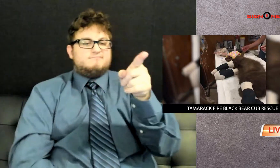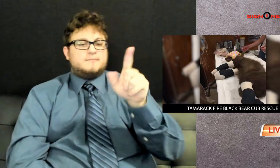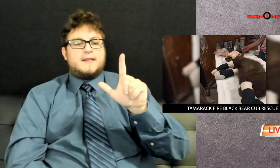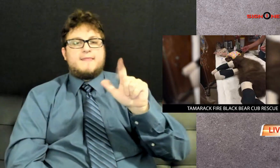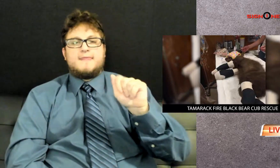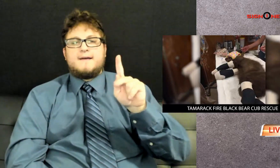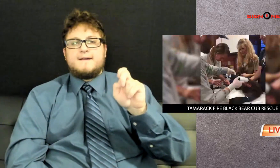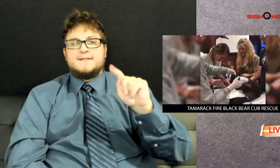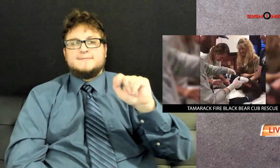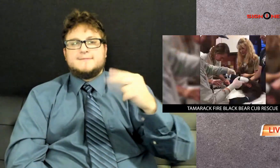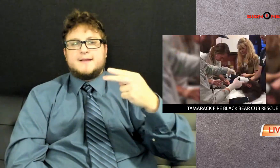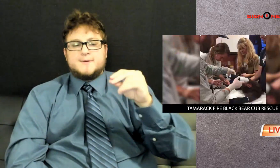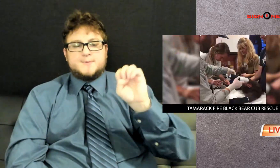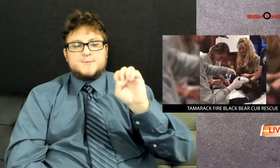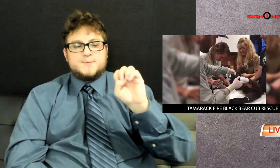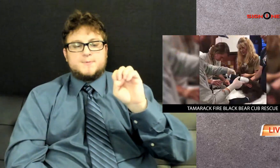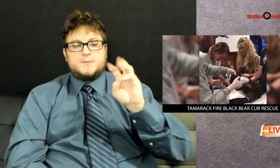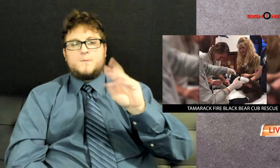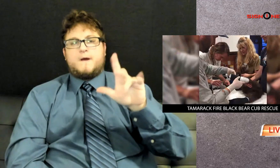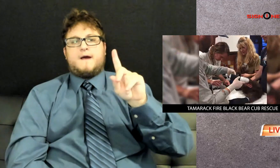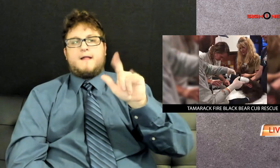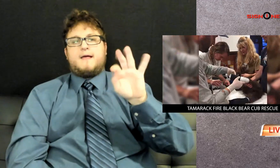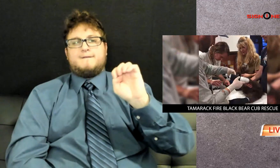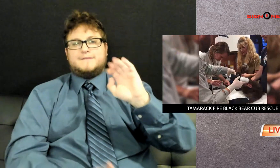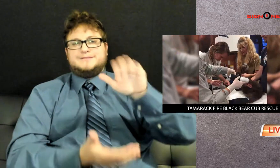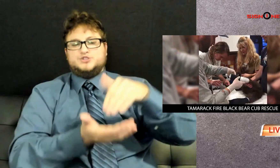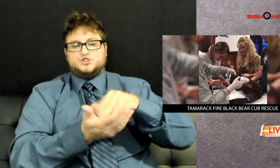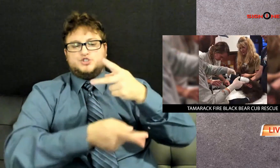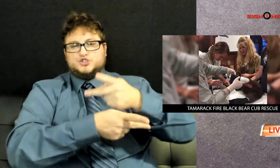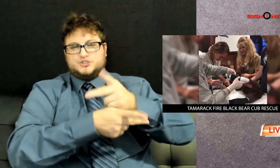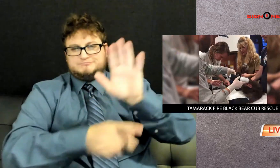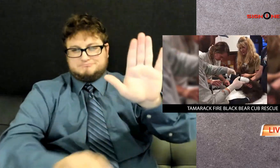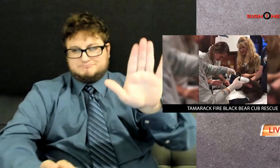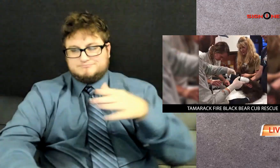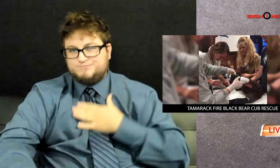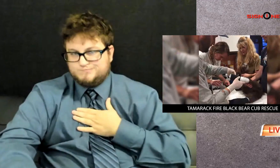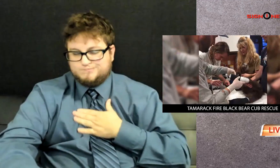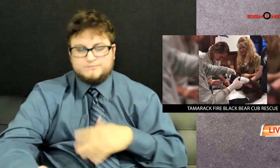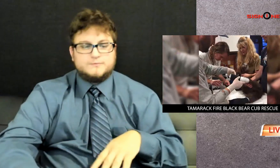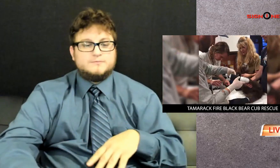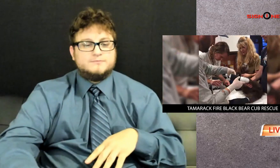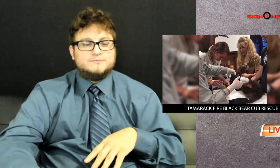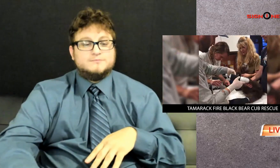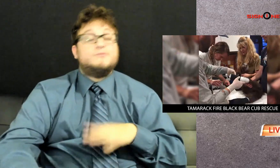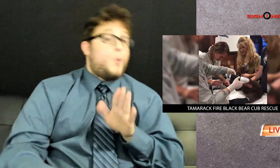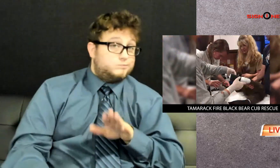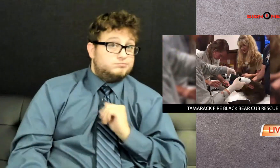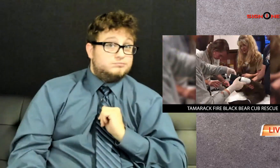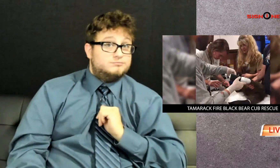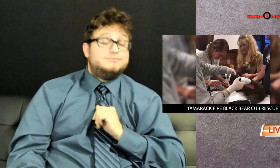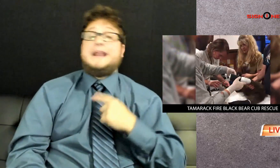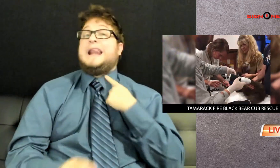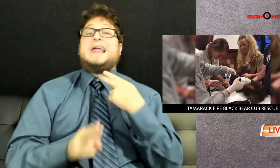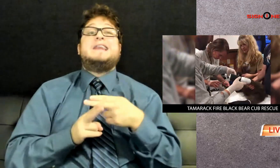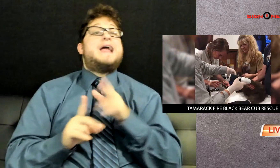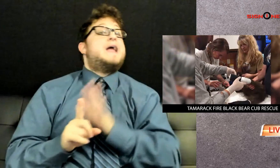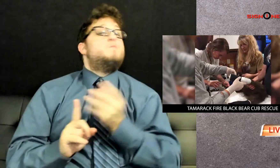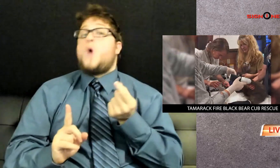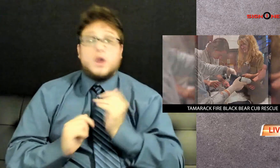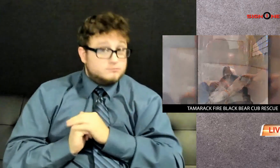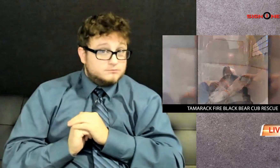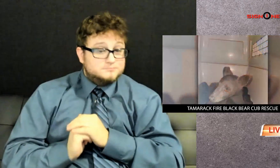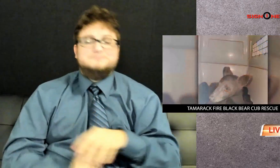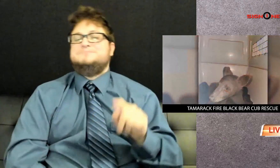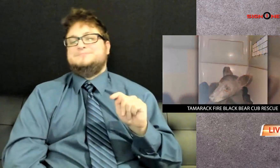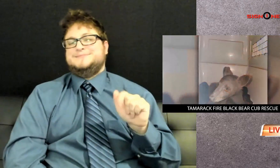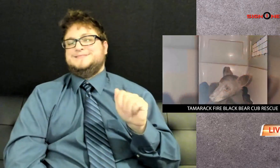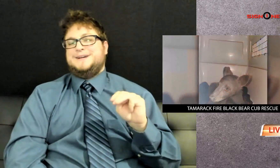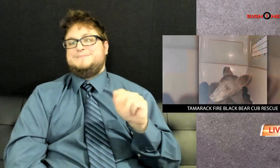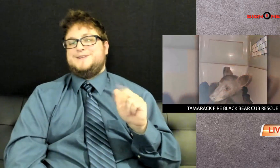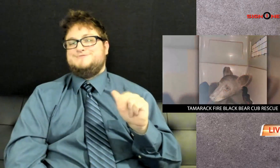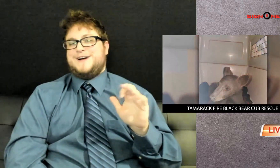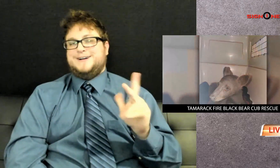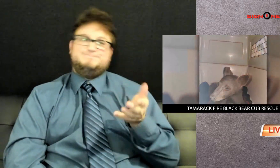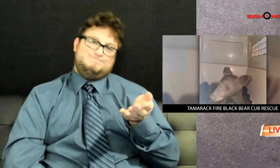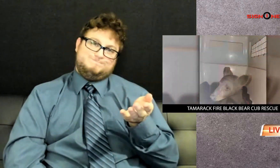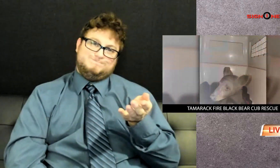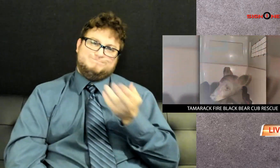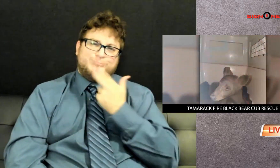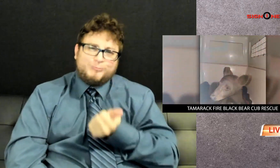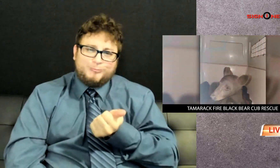well and recovering at the Lake Tahoe wildlife care center oh and they nicknamed him Tamarack